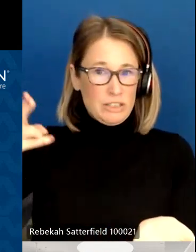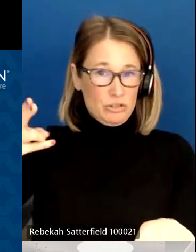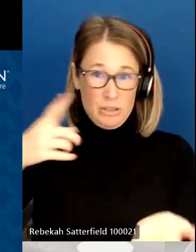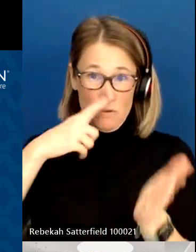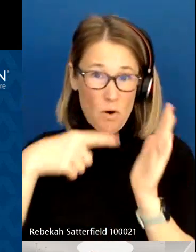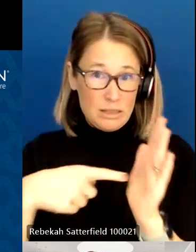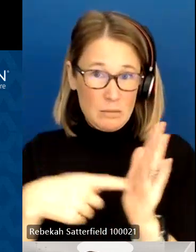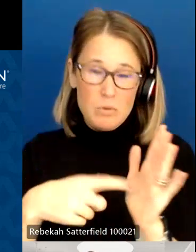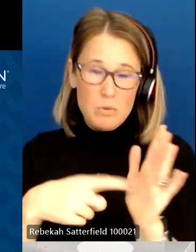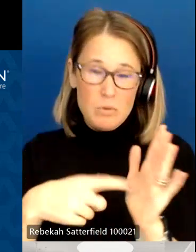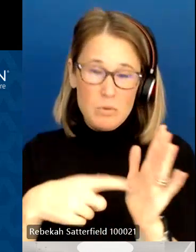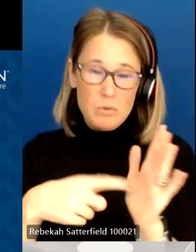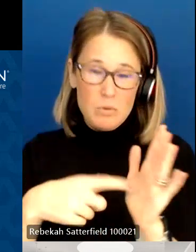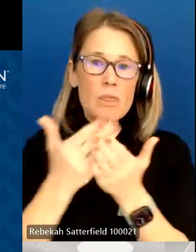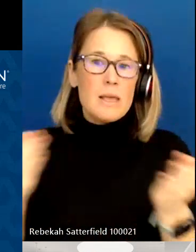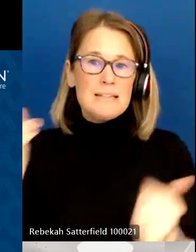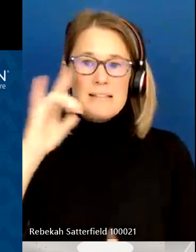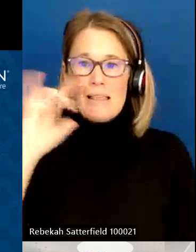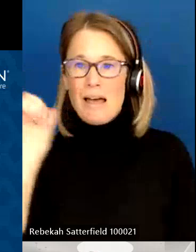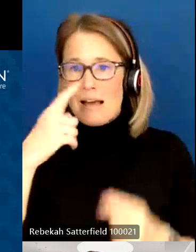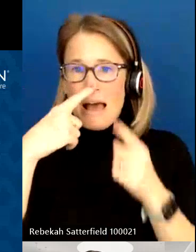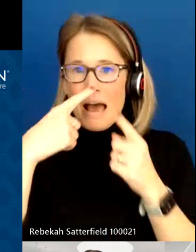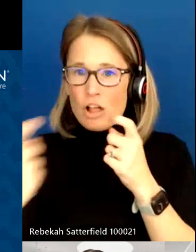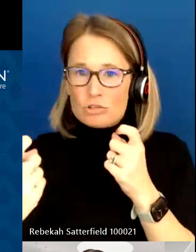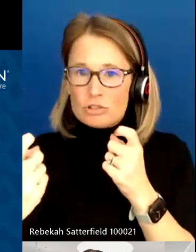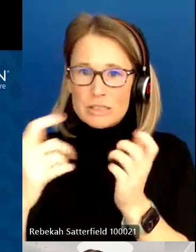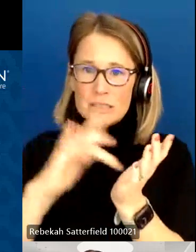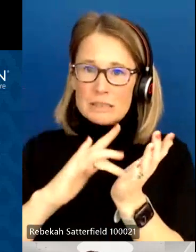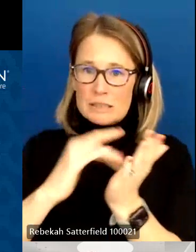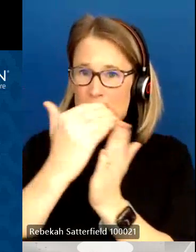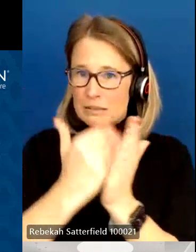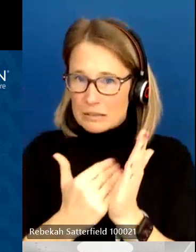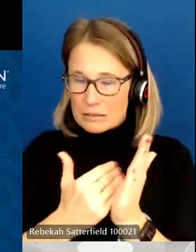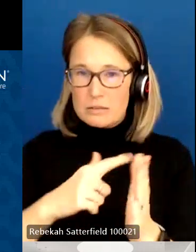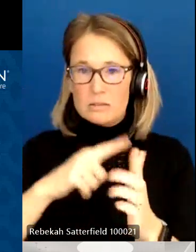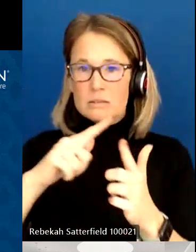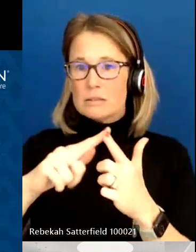important things like allergies important things like medication reconciliation um I